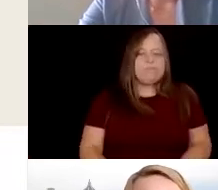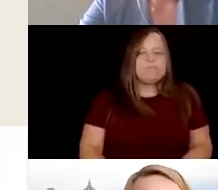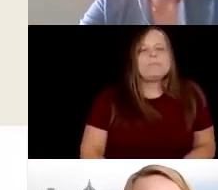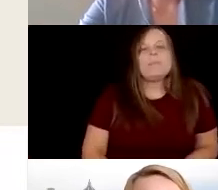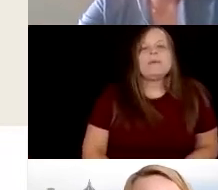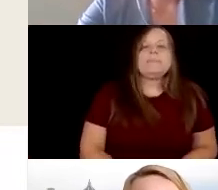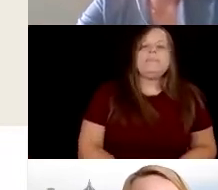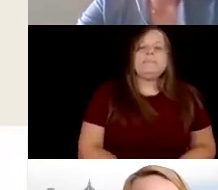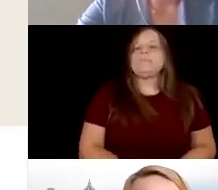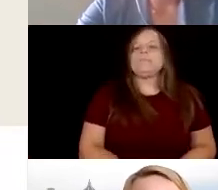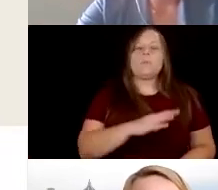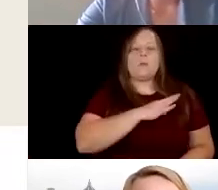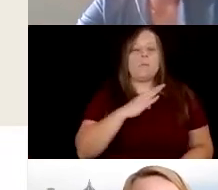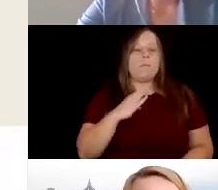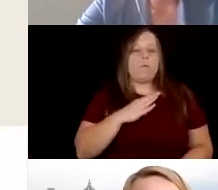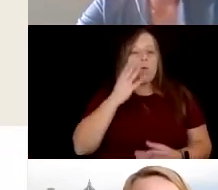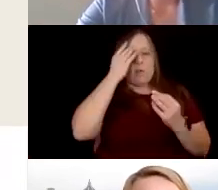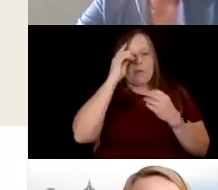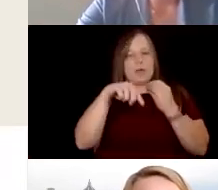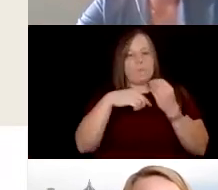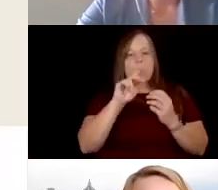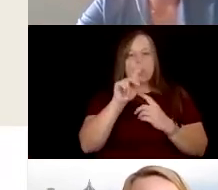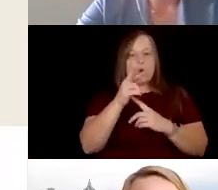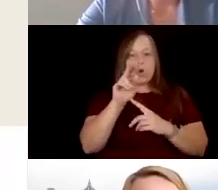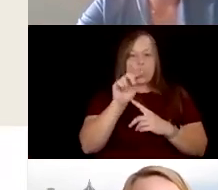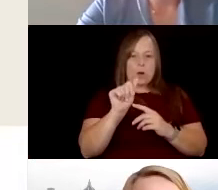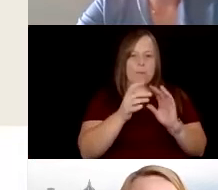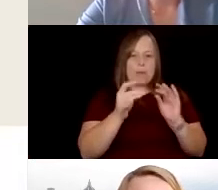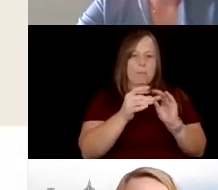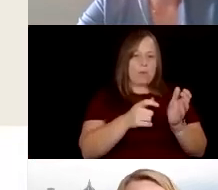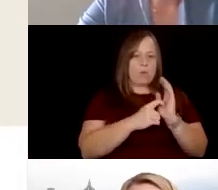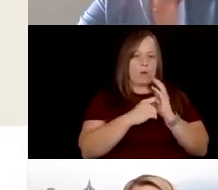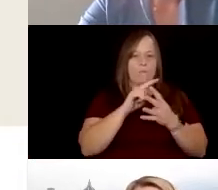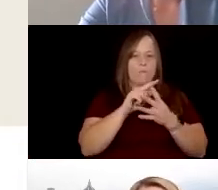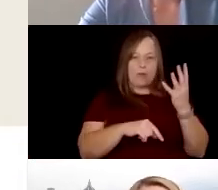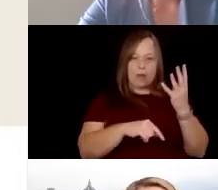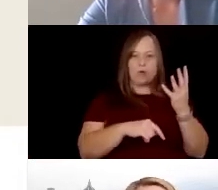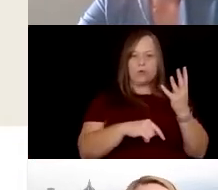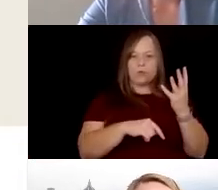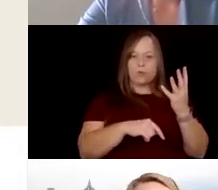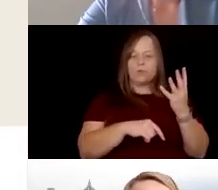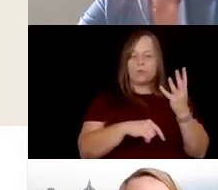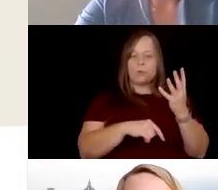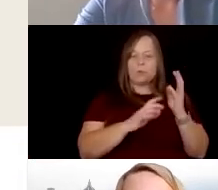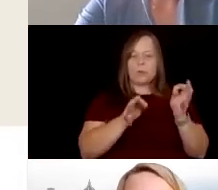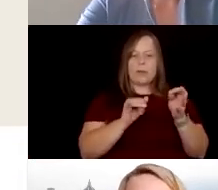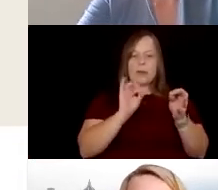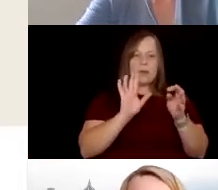So what is the board going to consider? Under the Kurta Memo, they're required to consider four factors in deciding whether to grant you an upgrade.